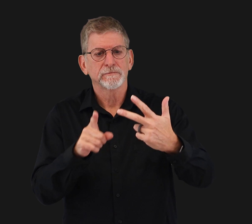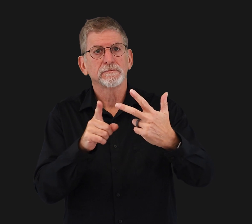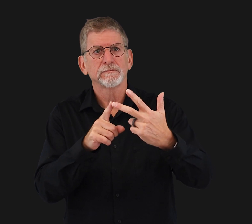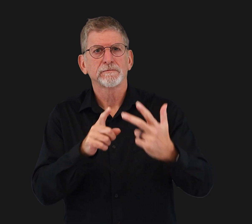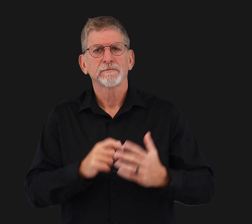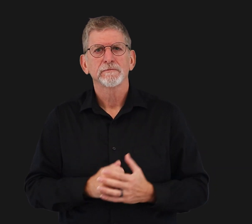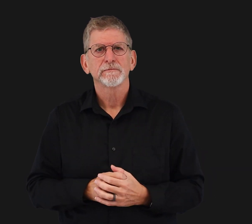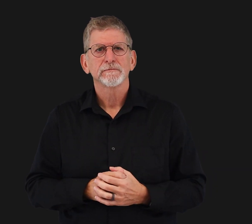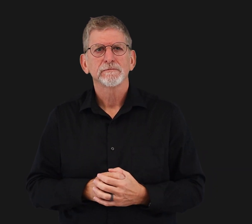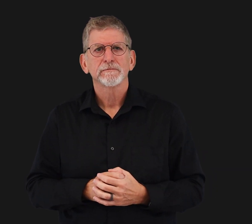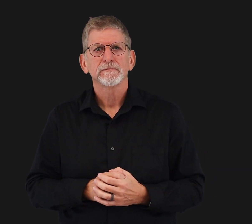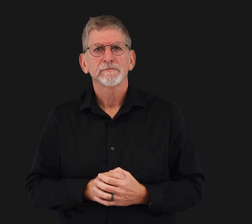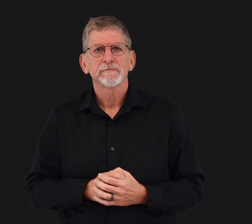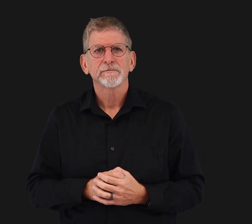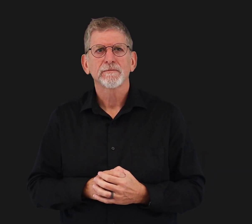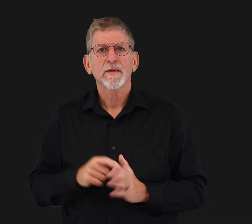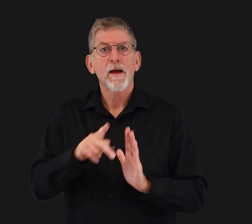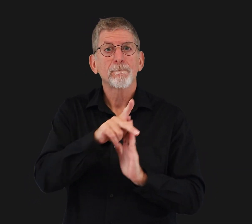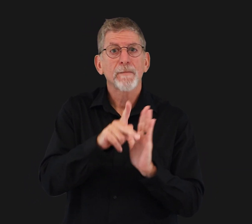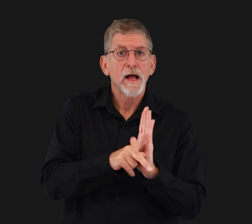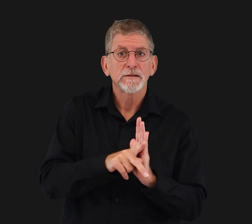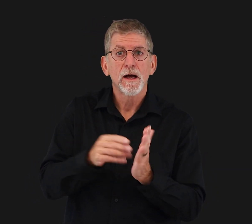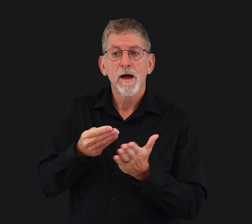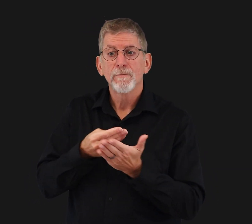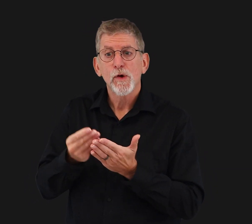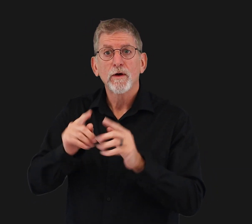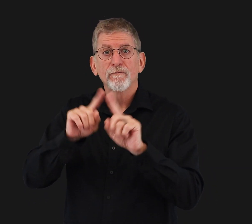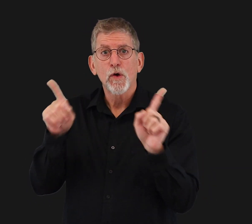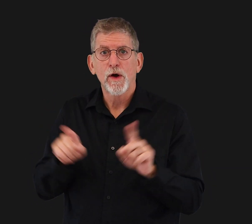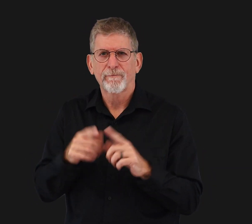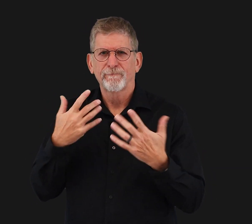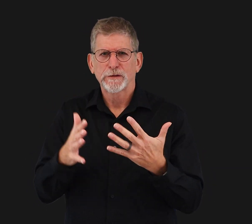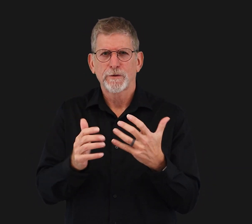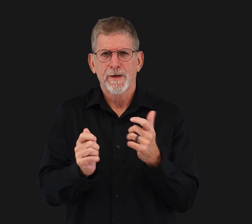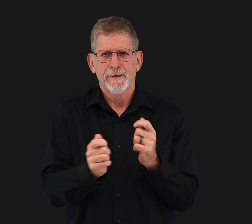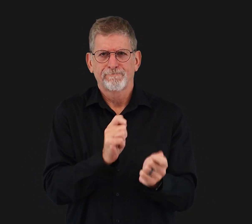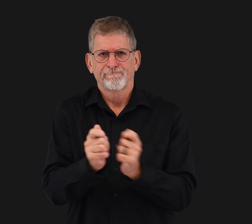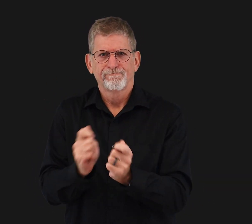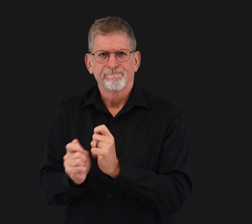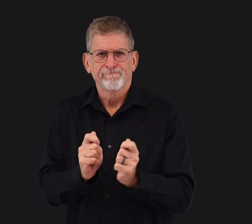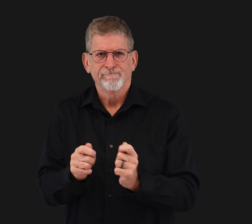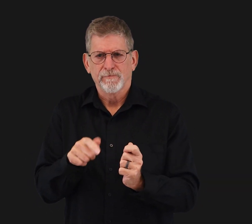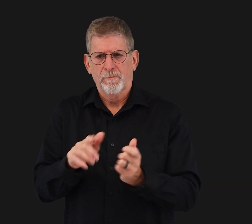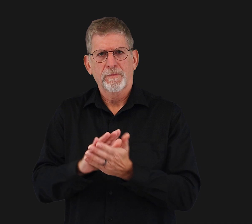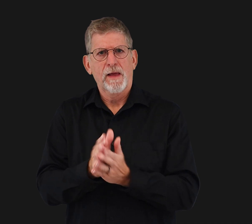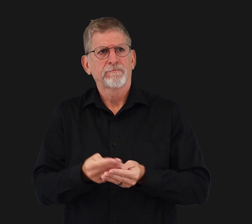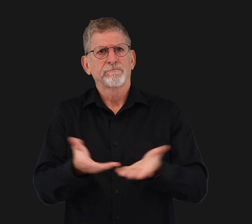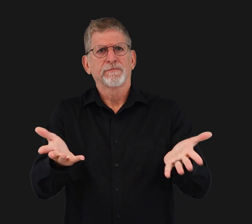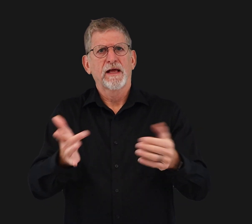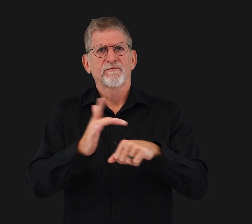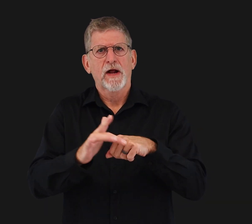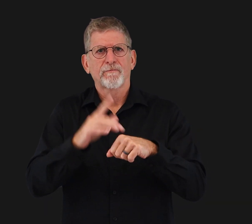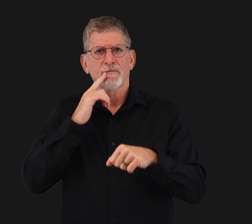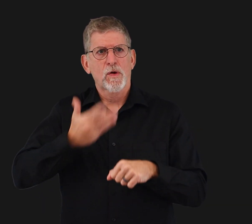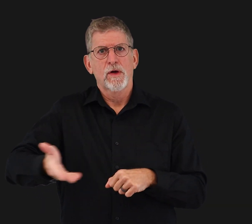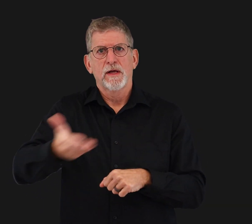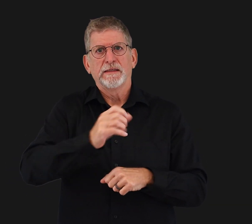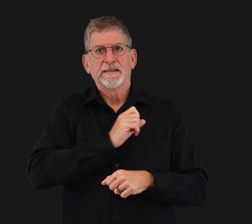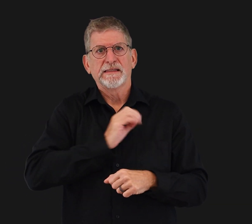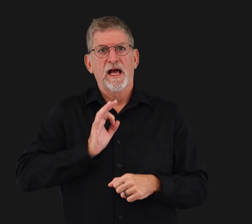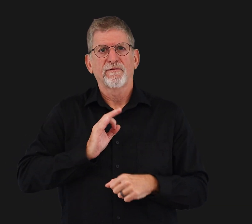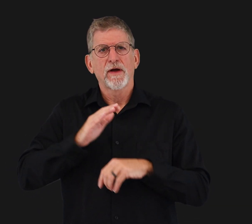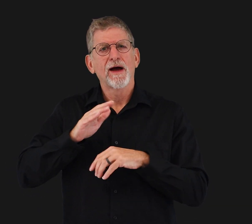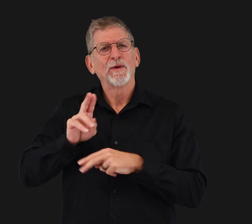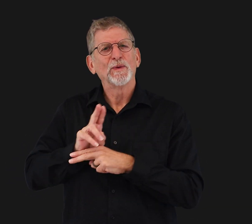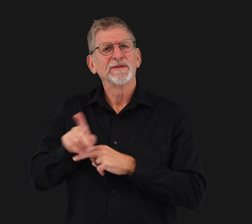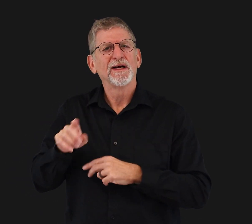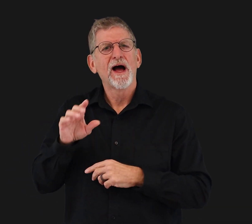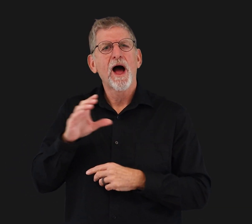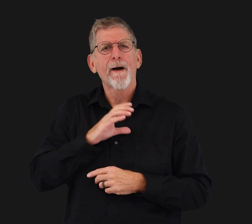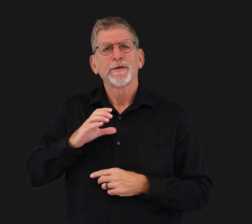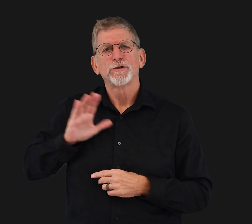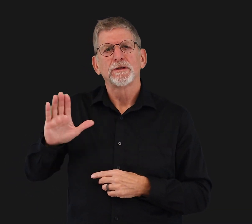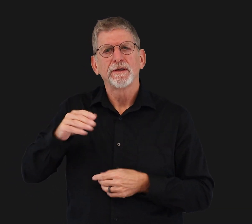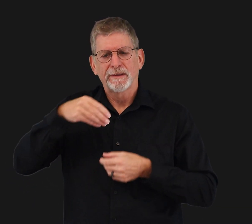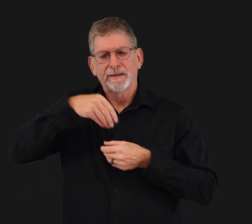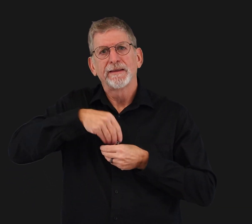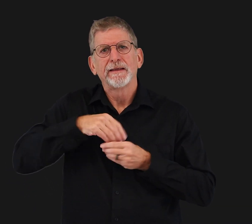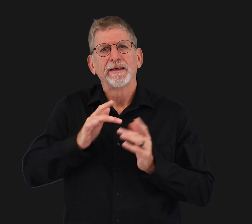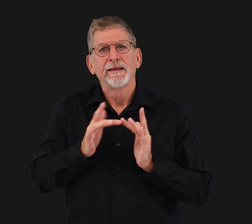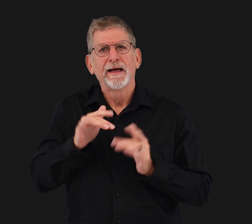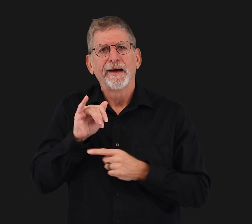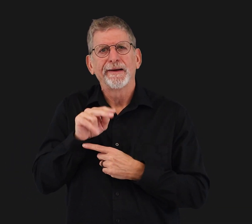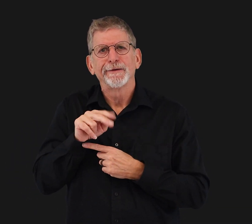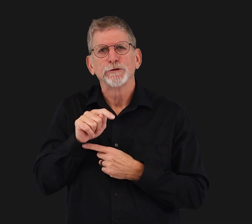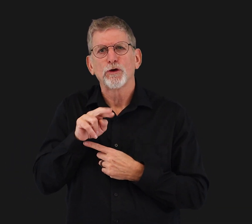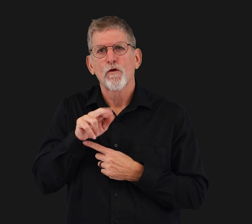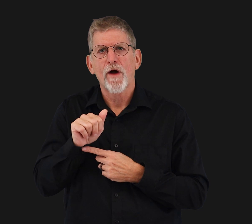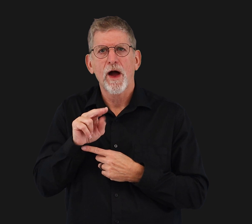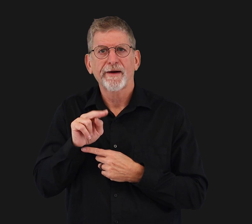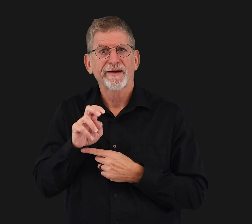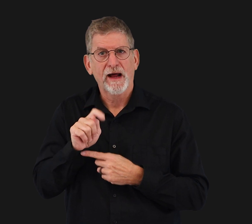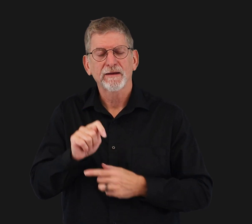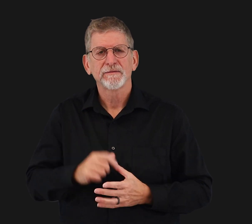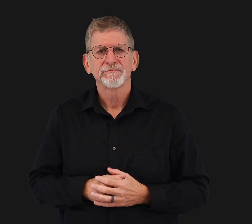• We made the revised policy and procurement forms available to staff on the Commission’s intranet.